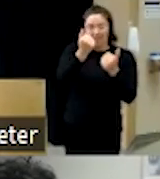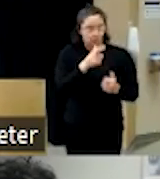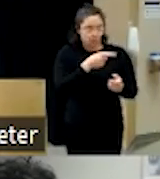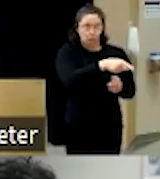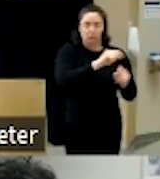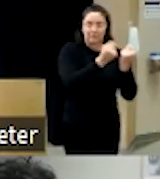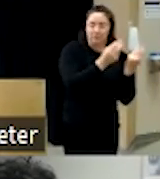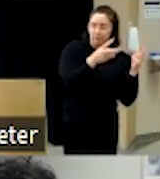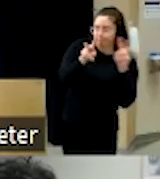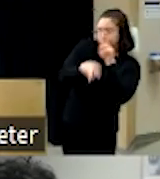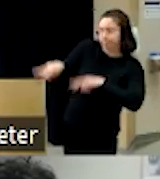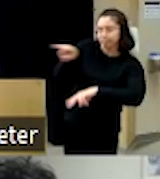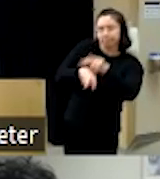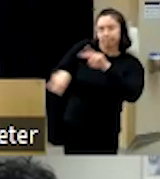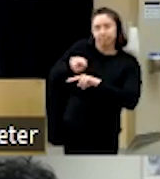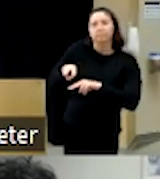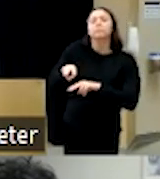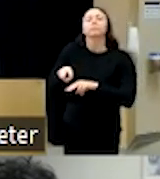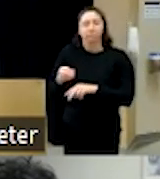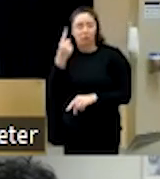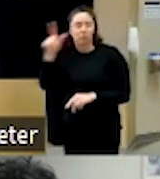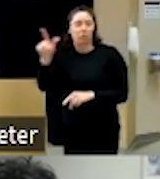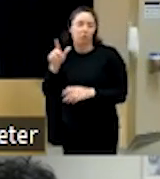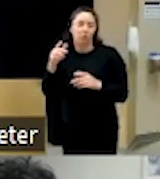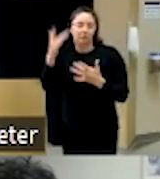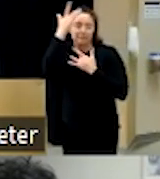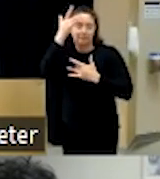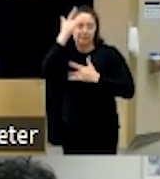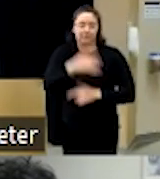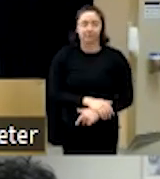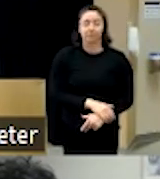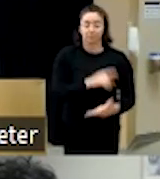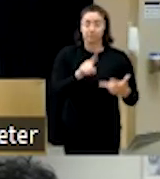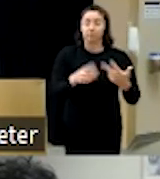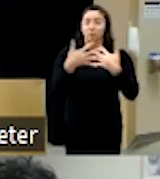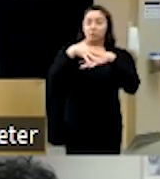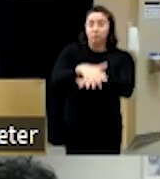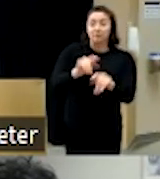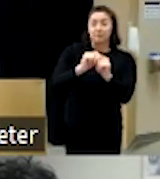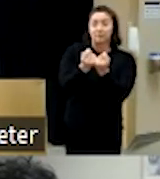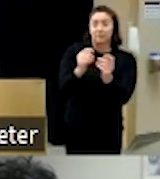their his or her opinion and I think also the interdisciplinary team meetings are very important